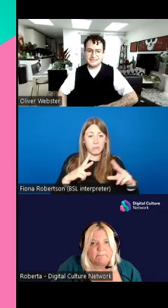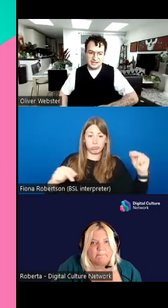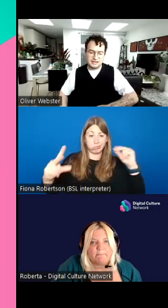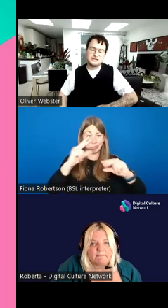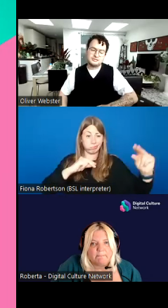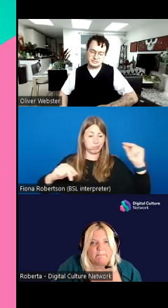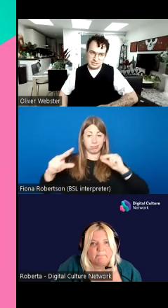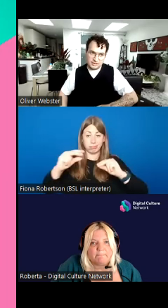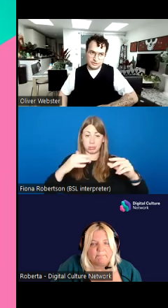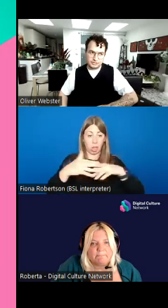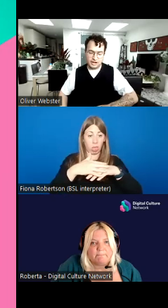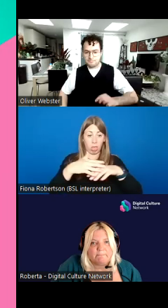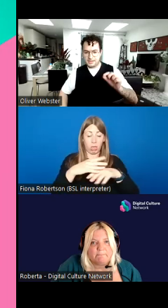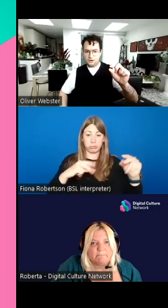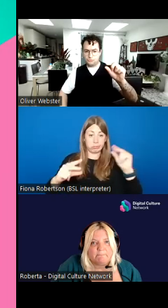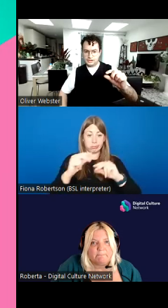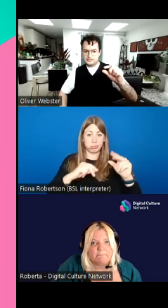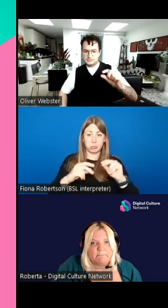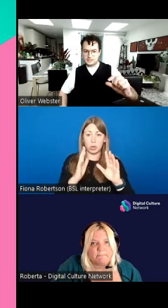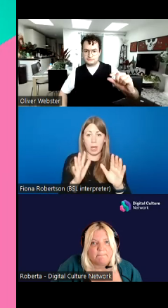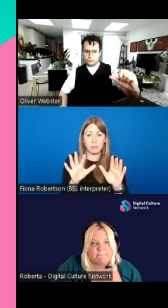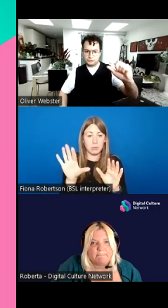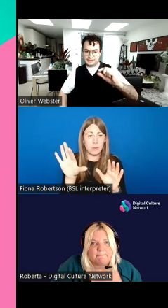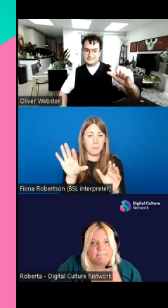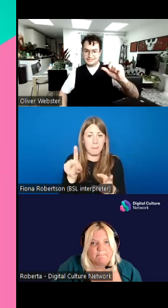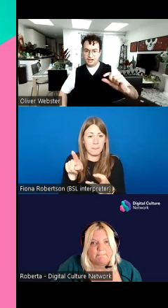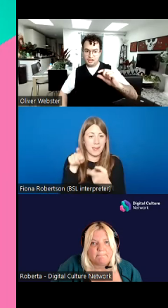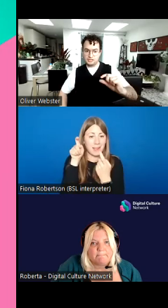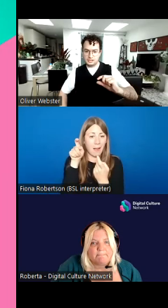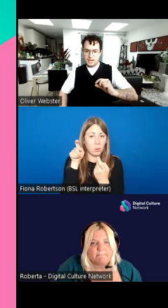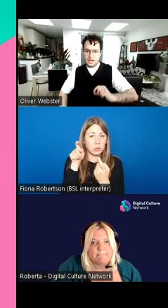then there you've got to pick out what is the thing that's most easily heard,